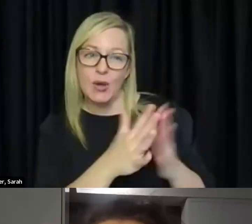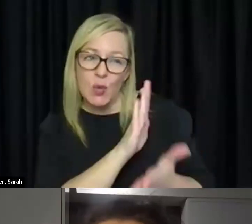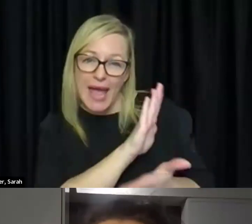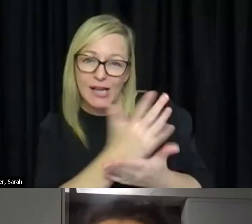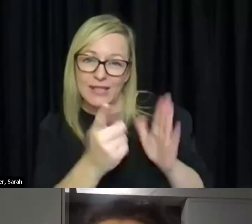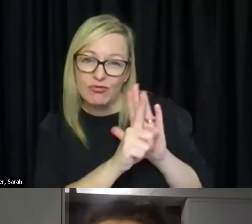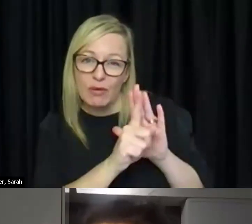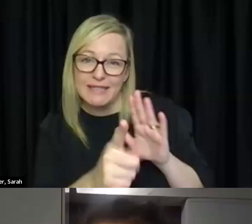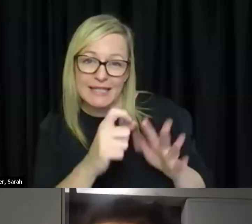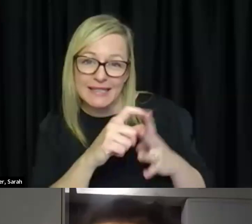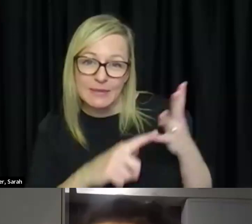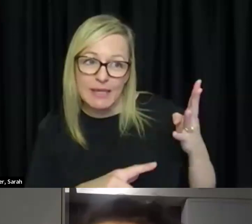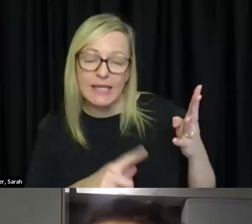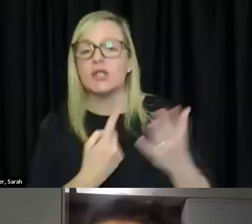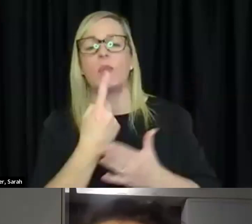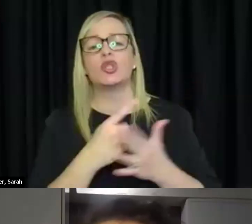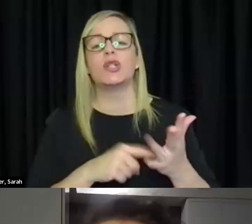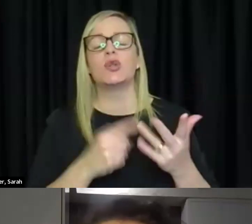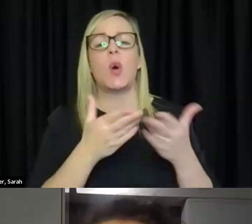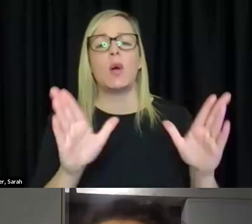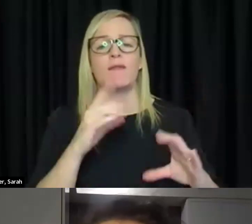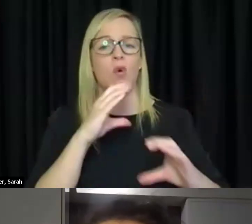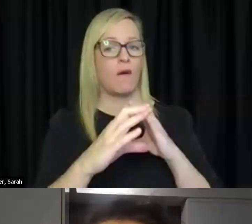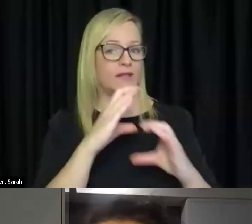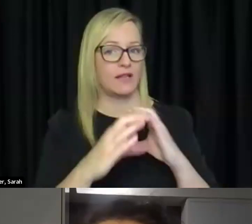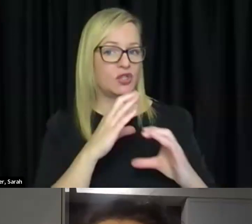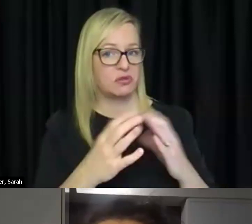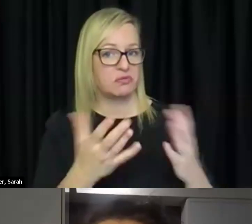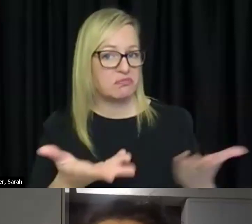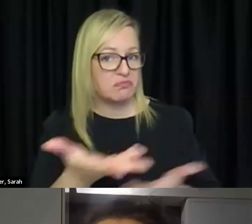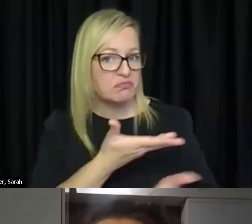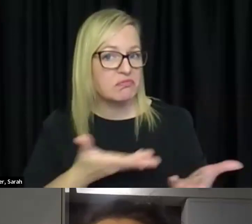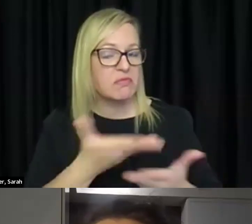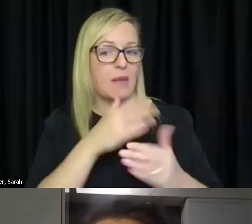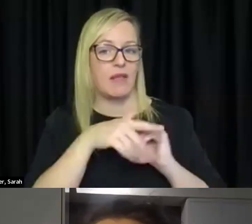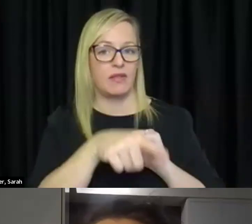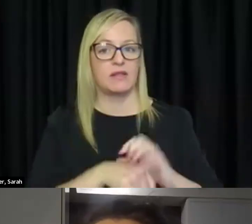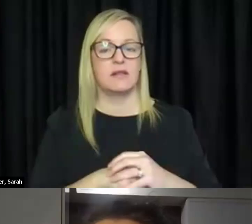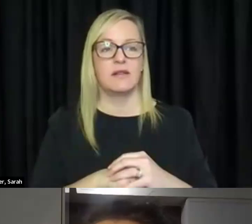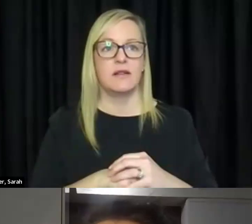it? It can be used as an opportunity to open up that discussion. So yeah,